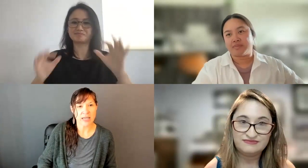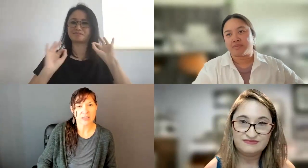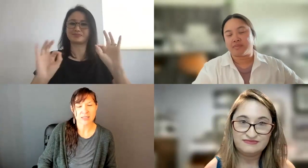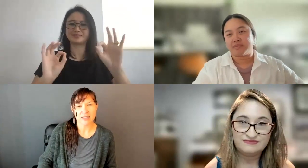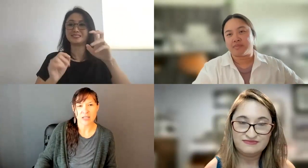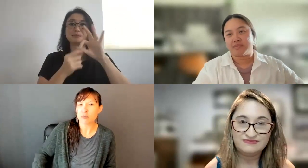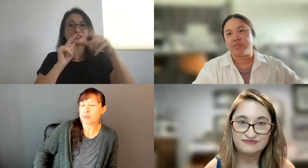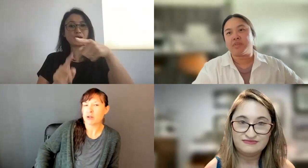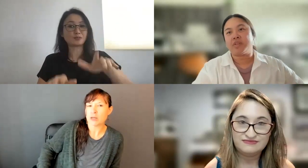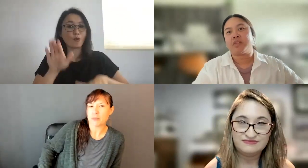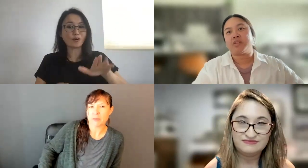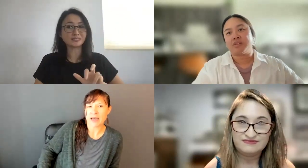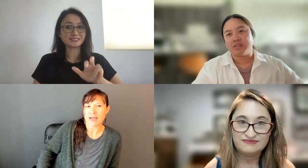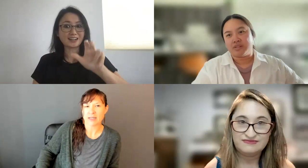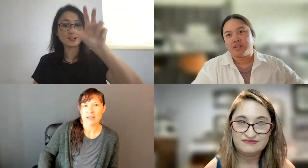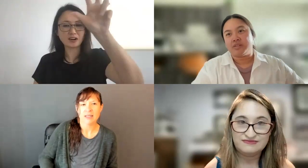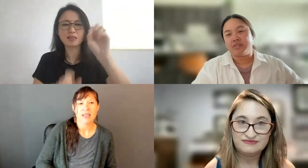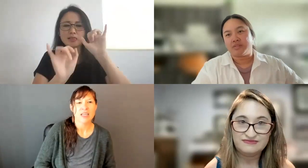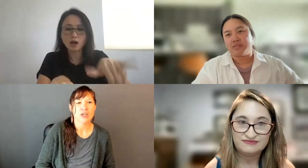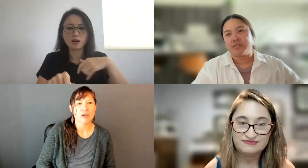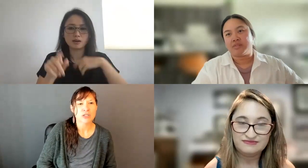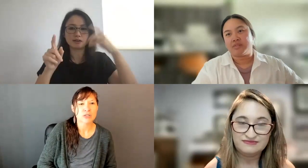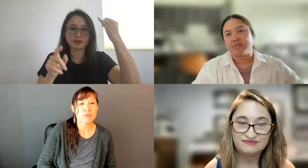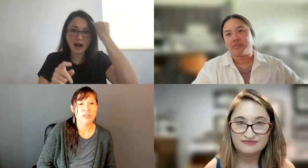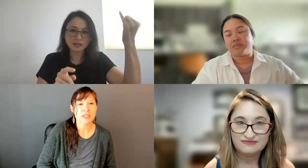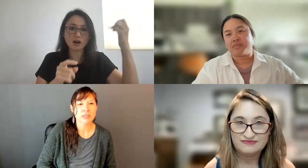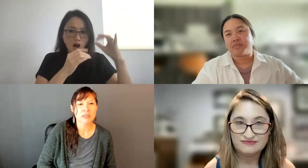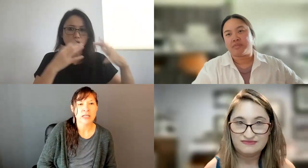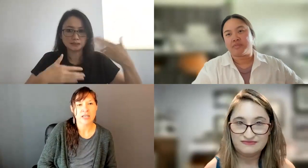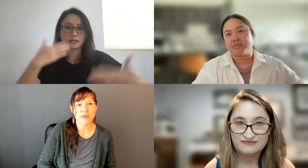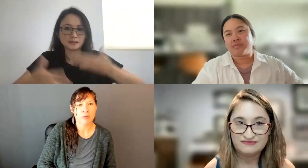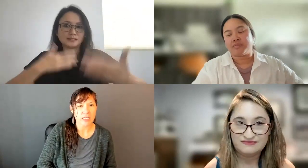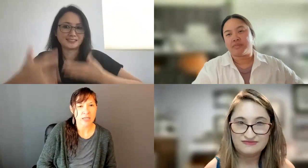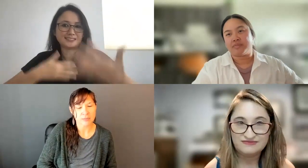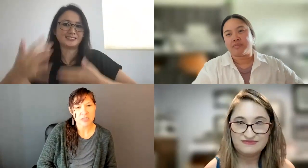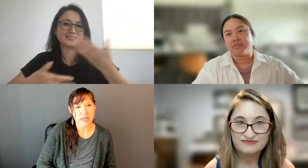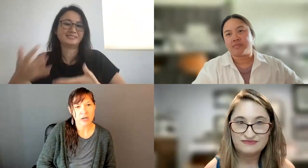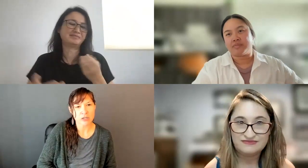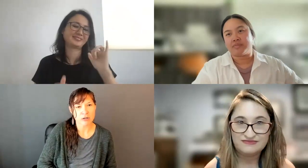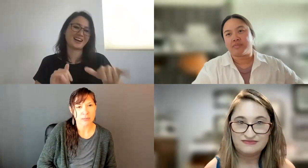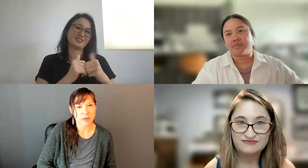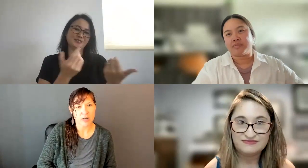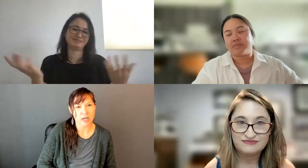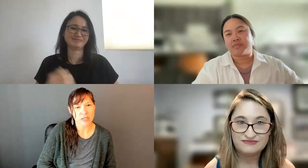So that way it covers you better, especially if you're walking upstairs. So those were the kinds of ideas that we were coming up with.